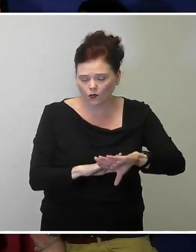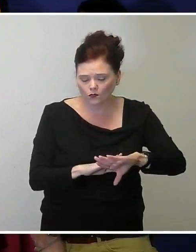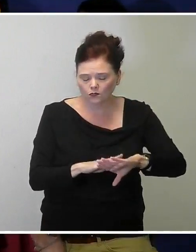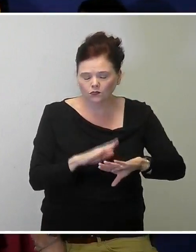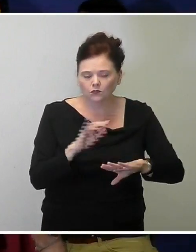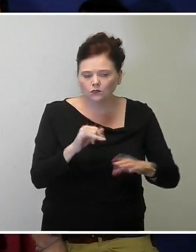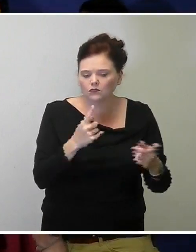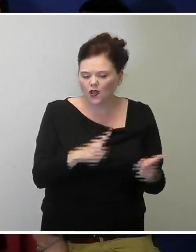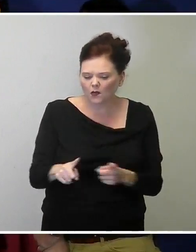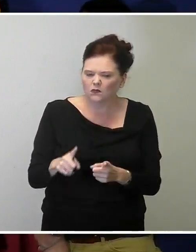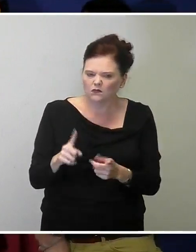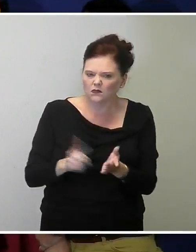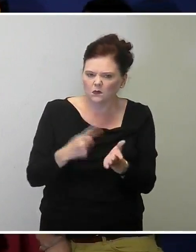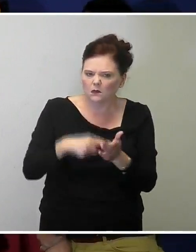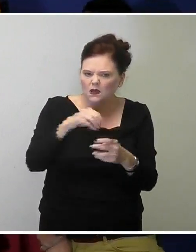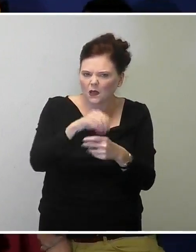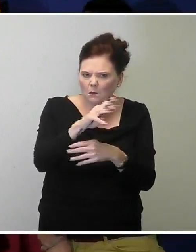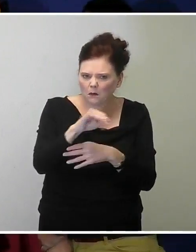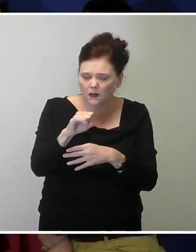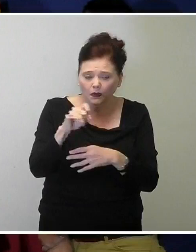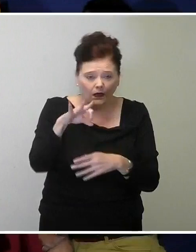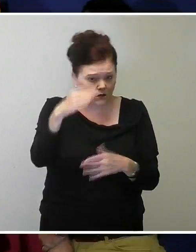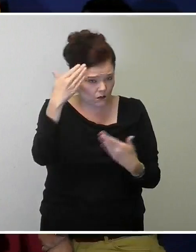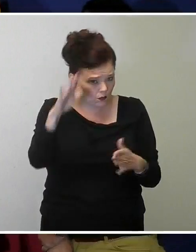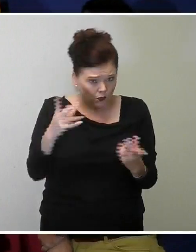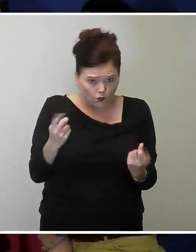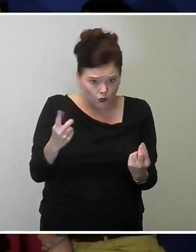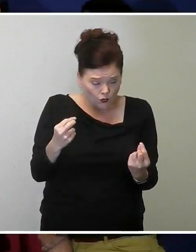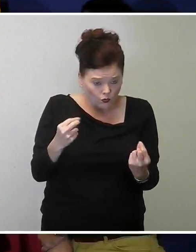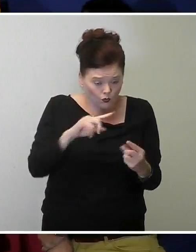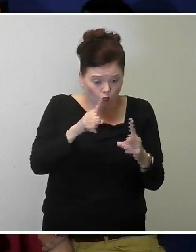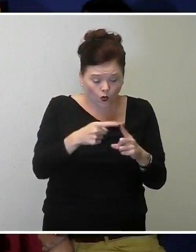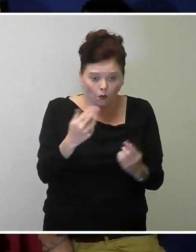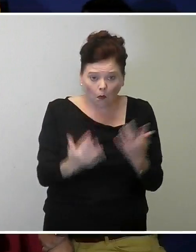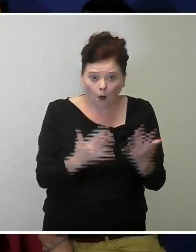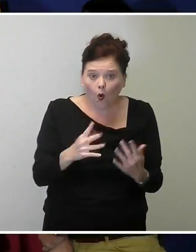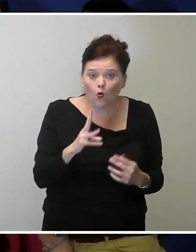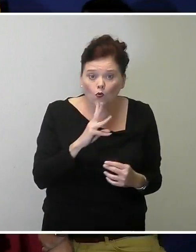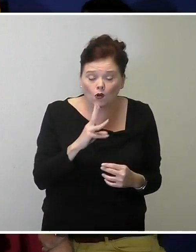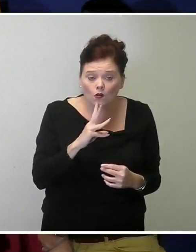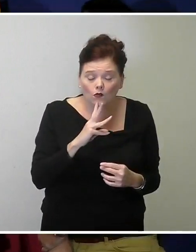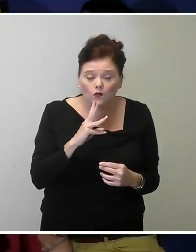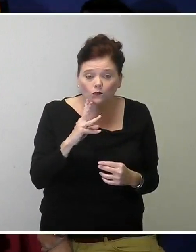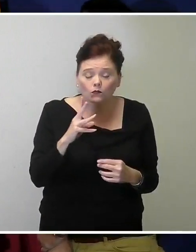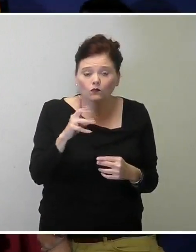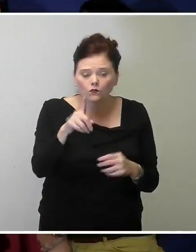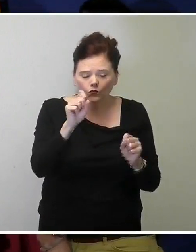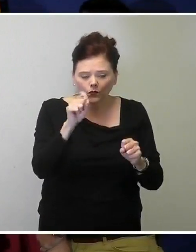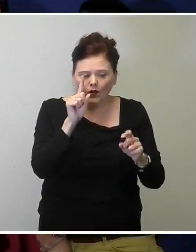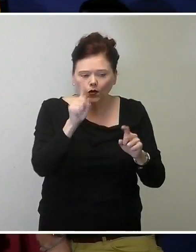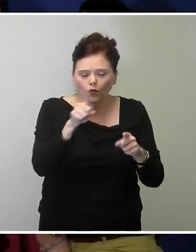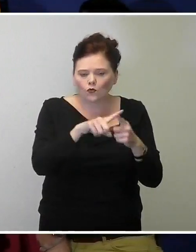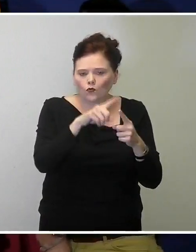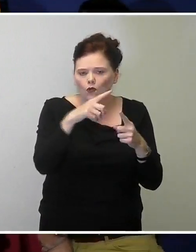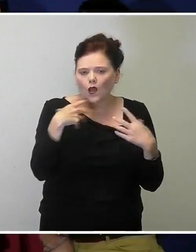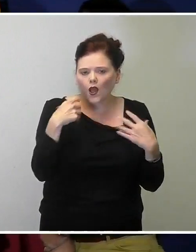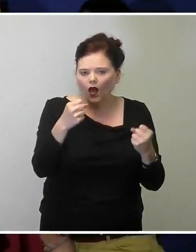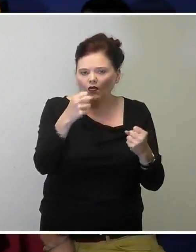AVAILABLE TO SANITIZE. WE ARE ISSUING BOIL WATER NOTICES. THAT IS SOMETHING THAT OCCURS FROM TIME TO TIME.